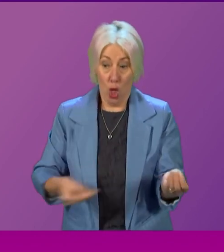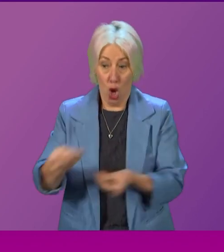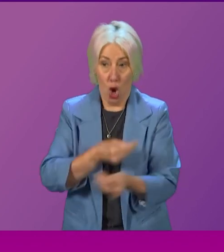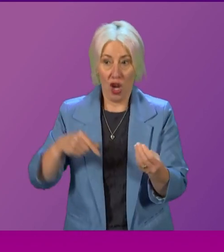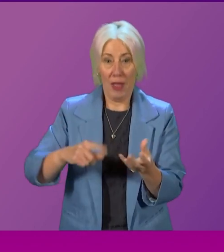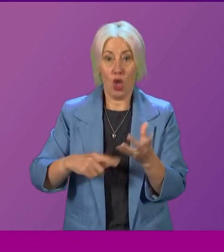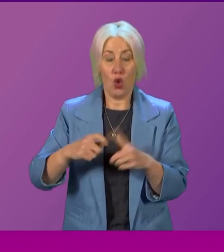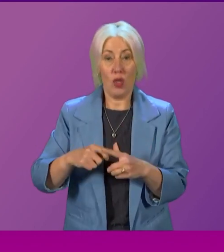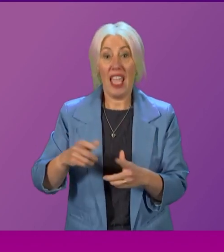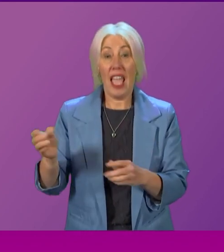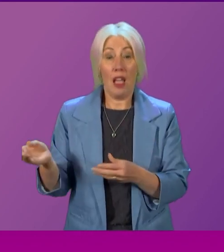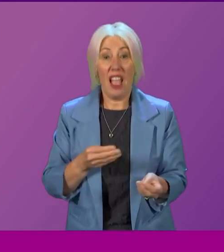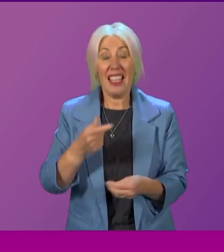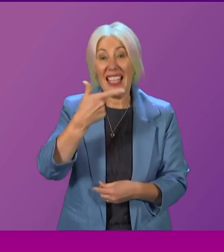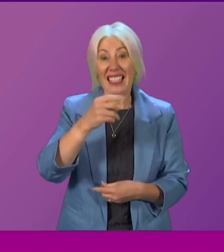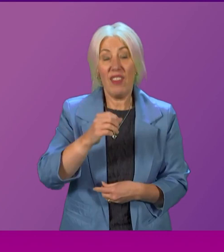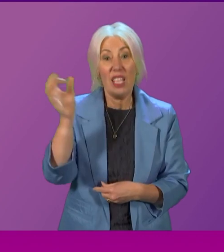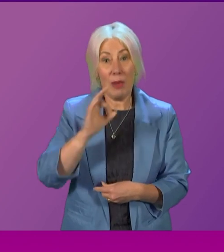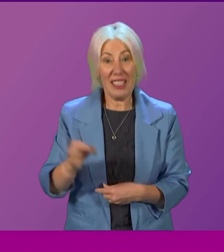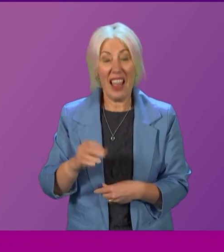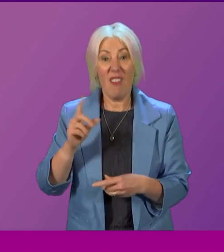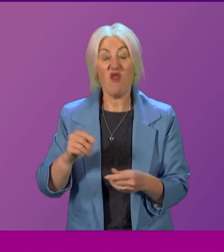the source of 70 per cent of education export earnings.